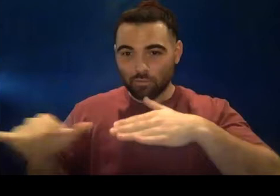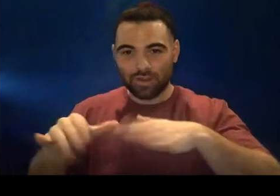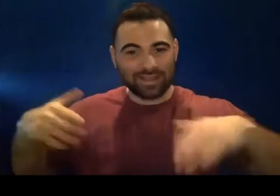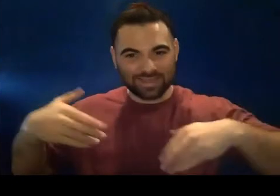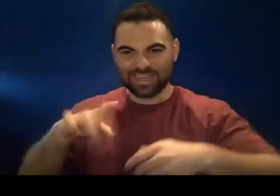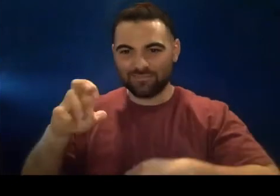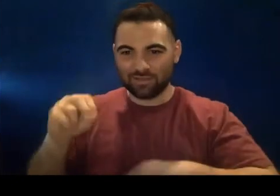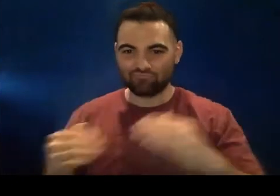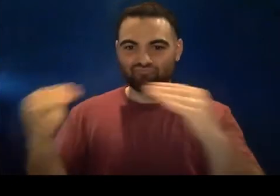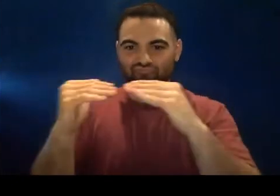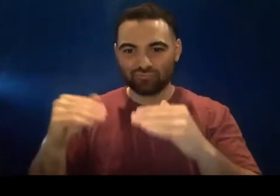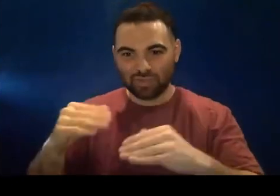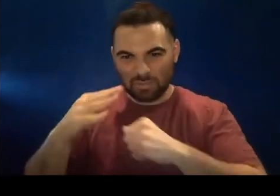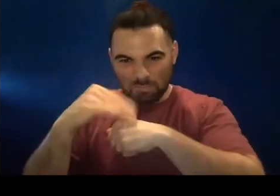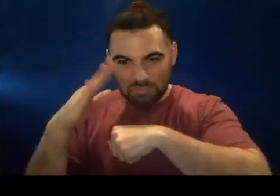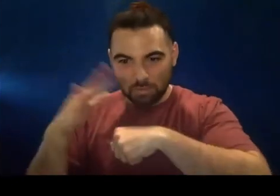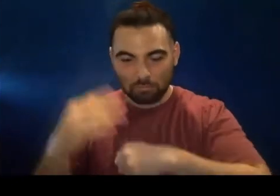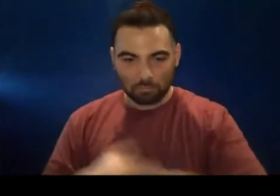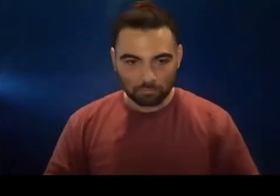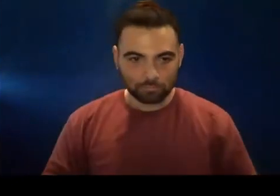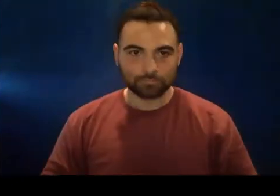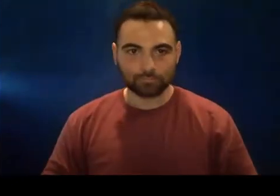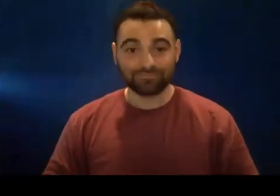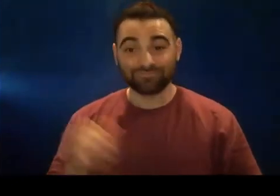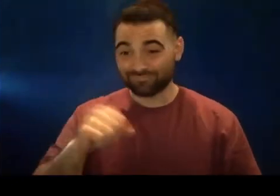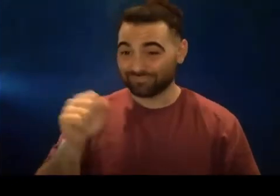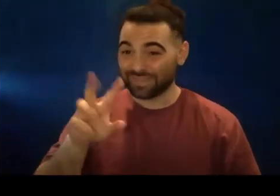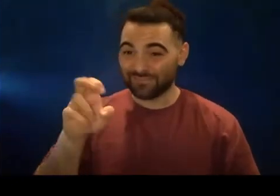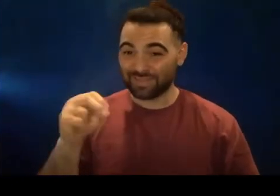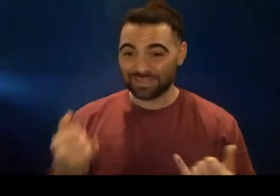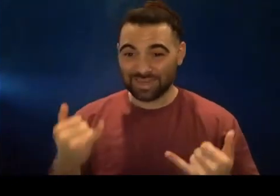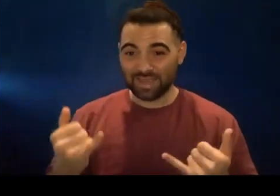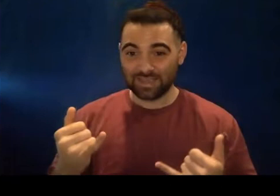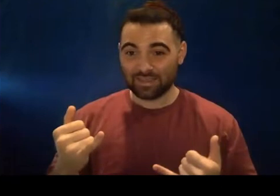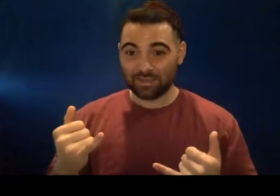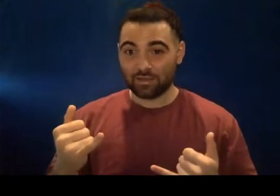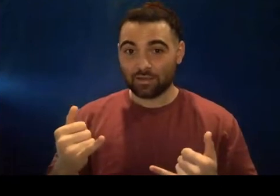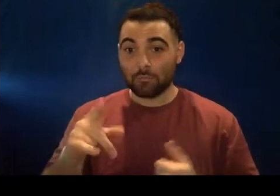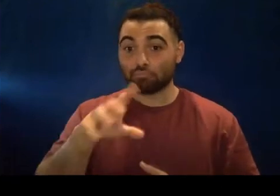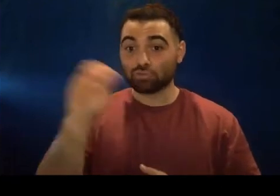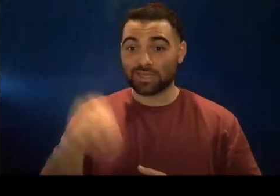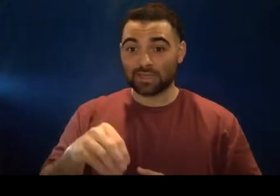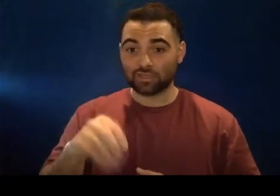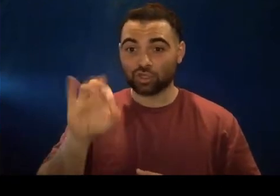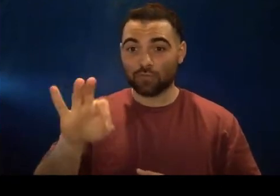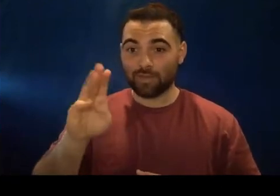Agreed, and even to this day, the percentage of MTA stations that are accessible...